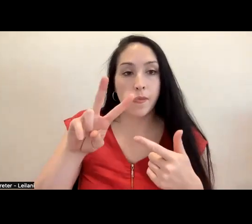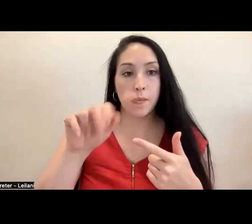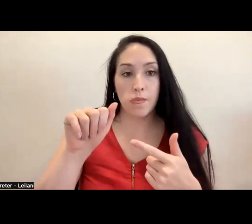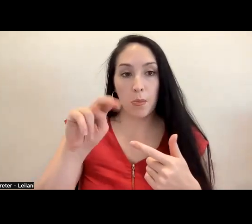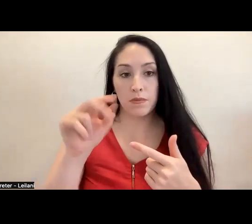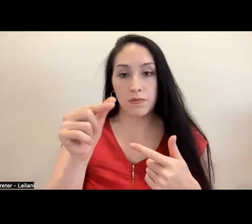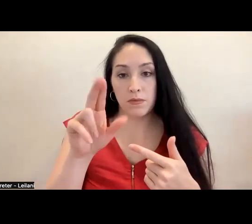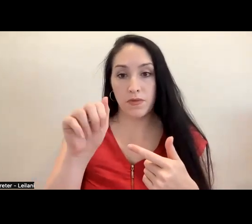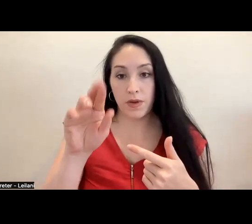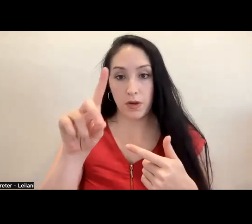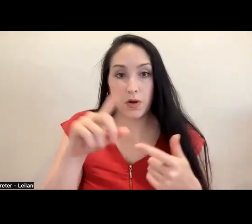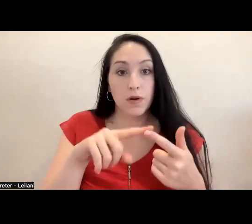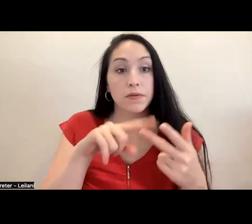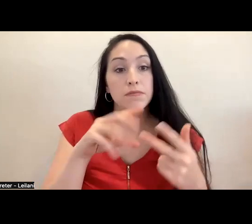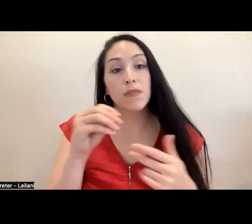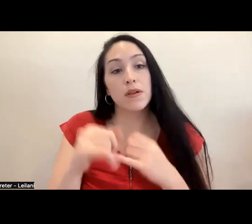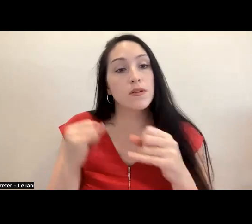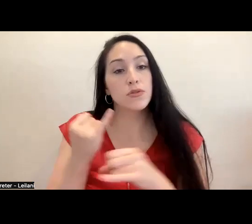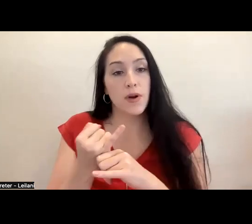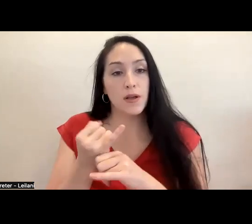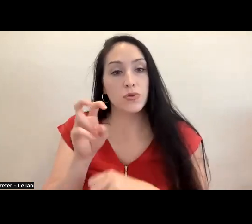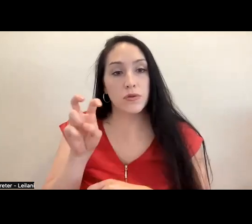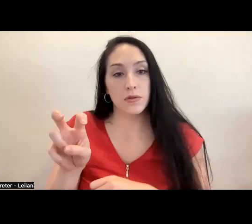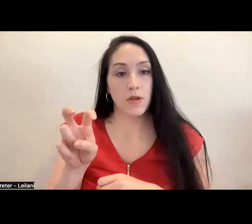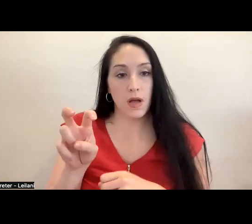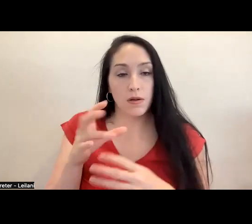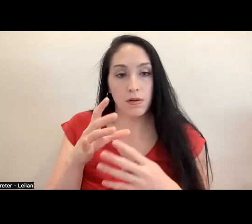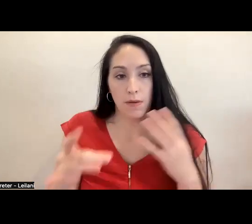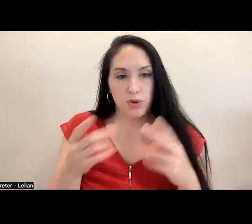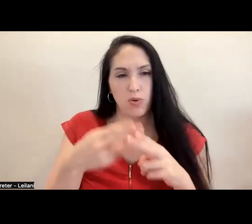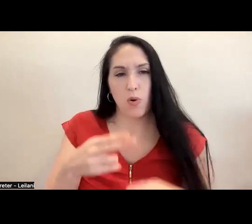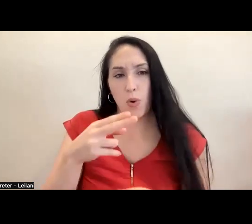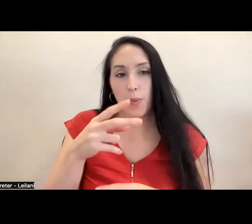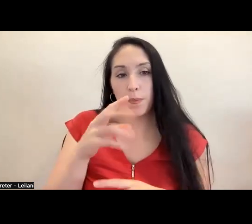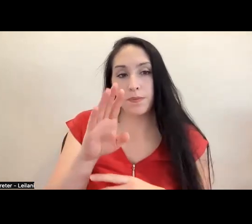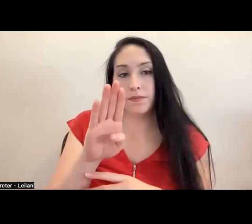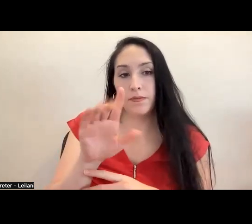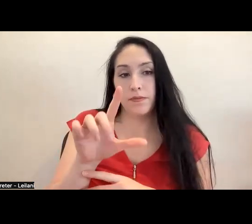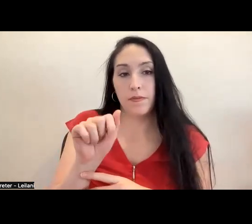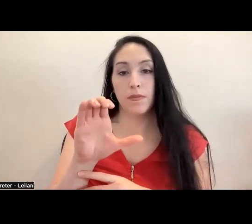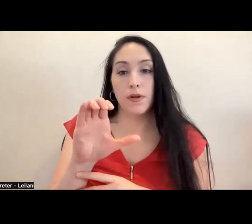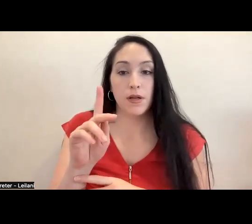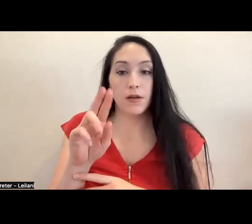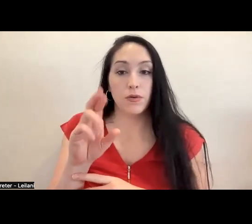stock option, which is due Black Rock. 11:46:31 And so those are kind of pre-designed